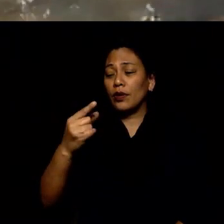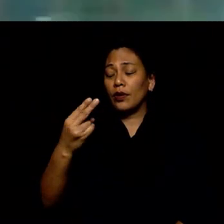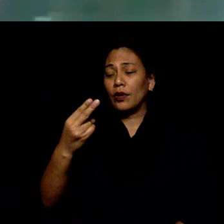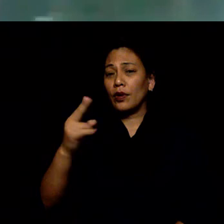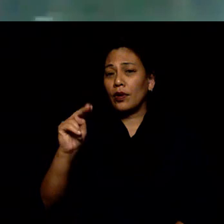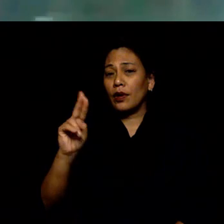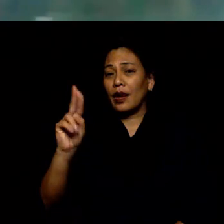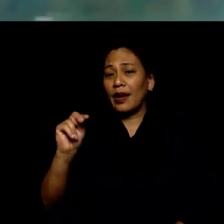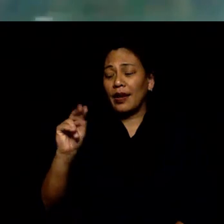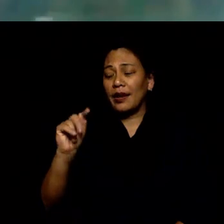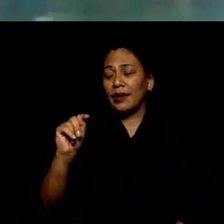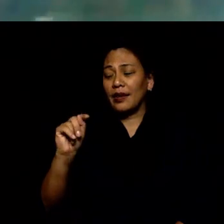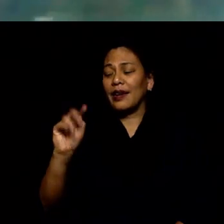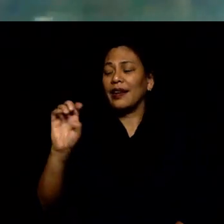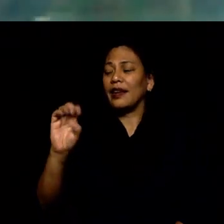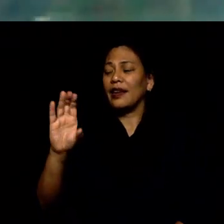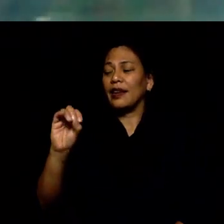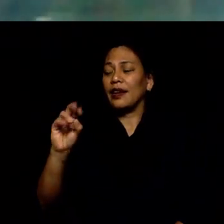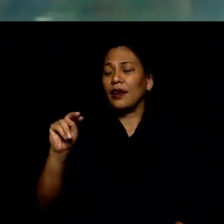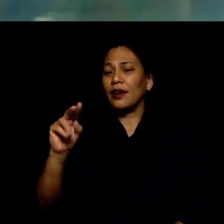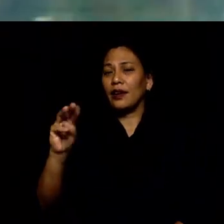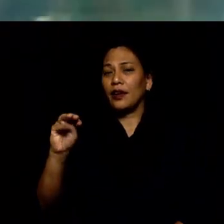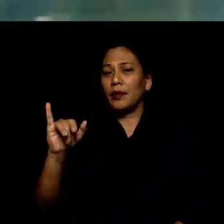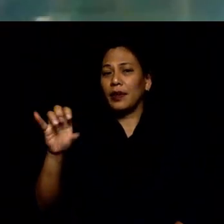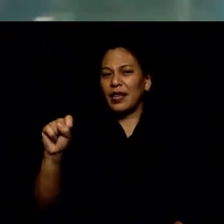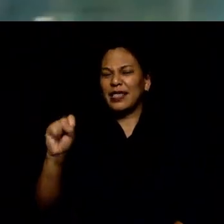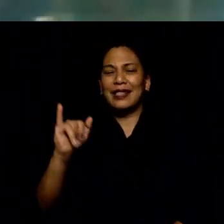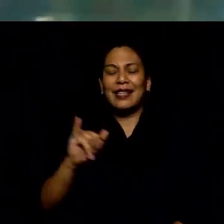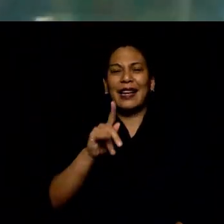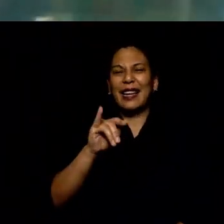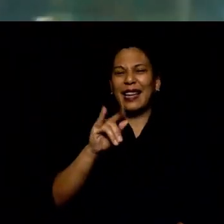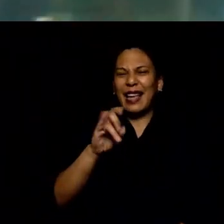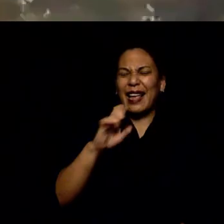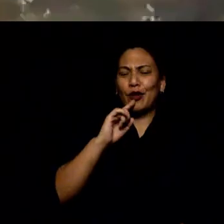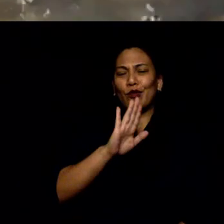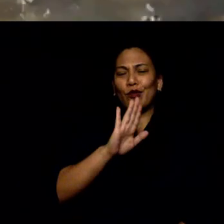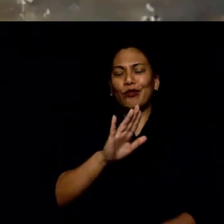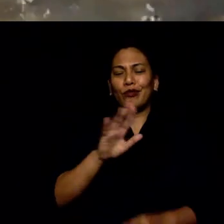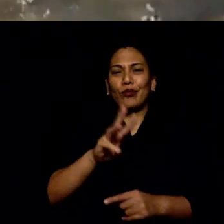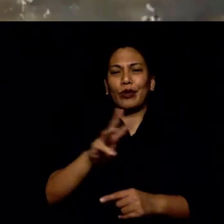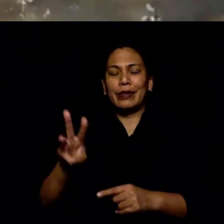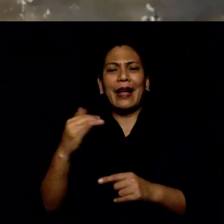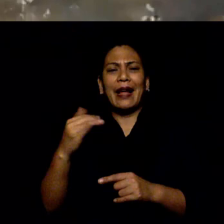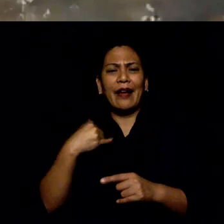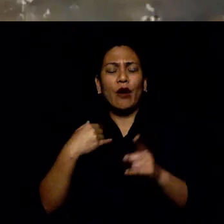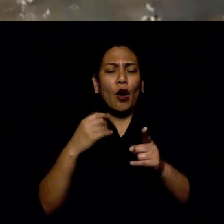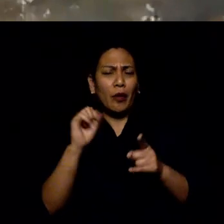theory has a website and there's a lot of good resources on that. Yeah, and she's got a book